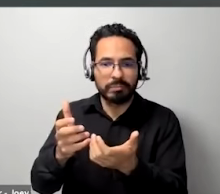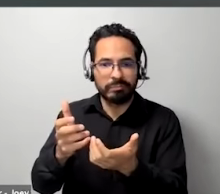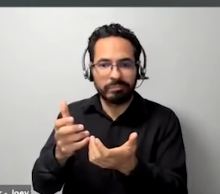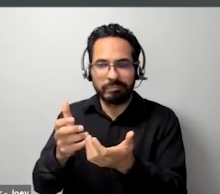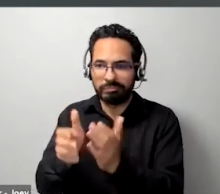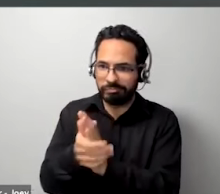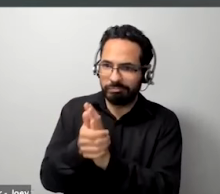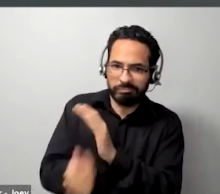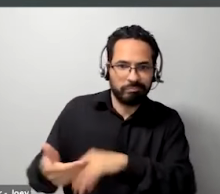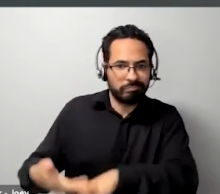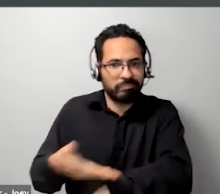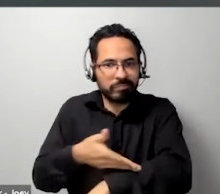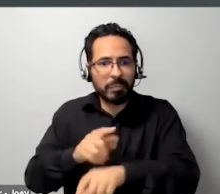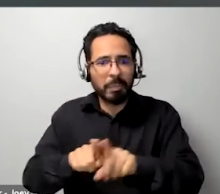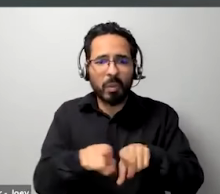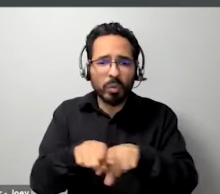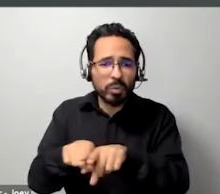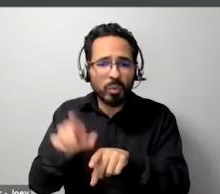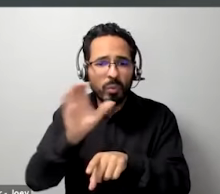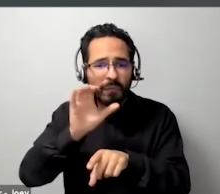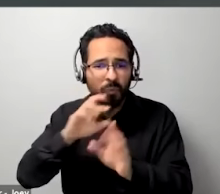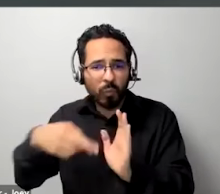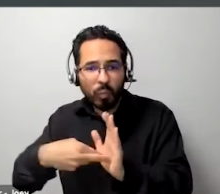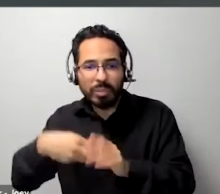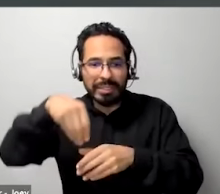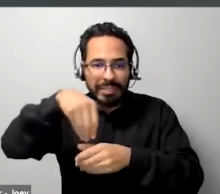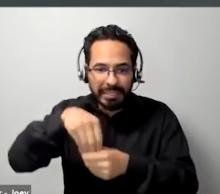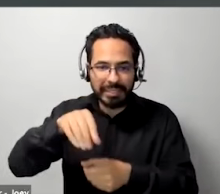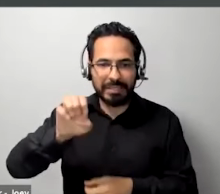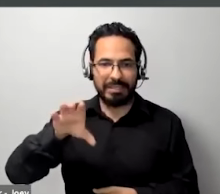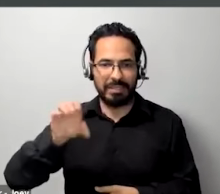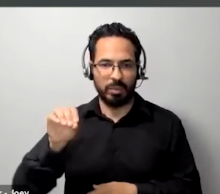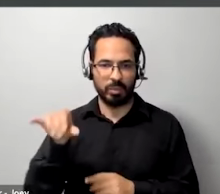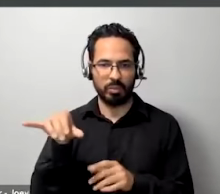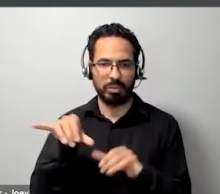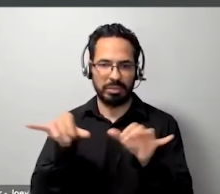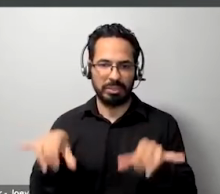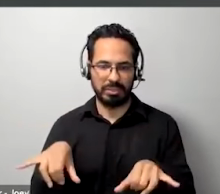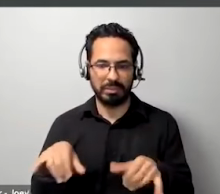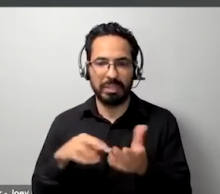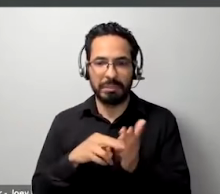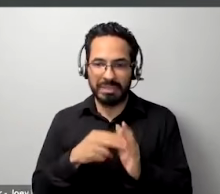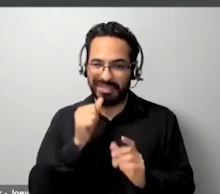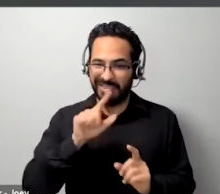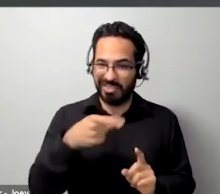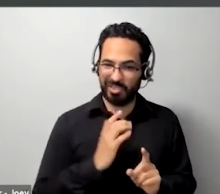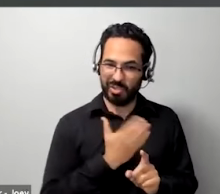but who are also looking for roles within the ecosystem. So not only at our company but also other companies